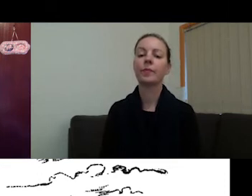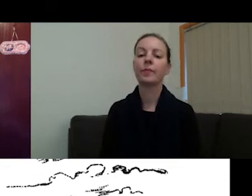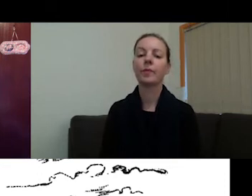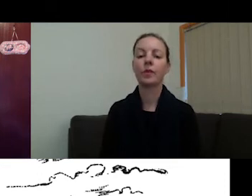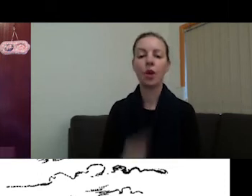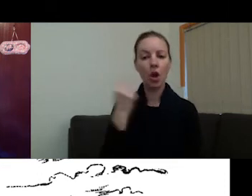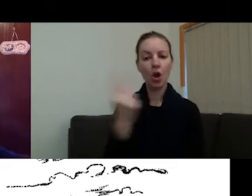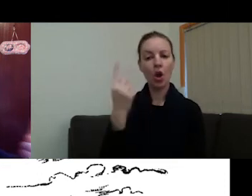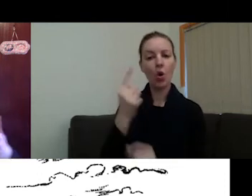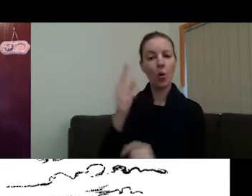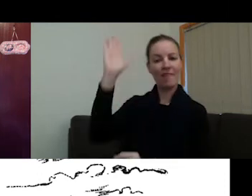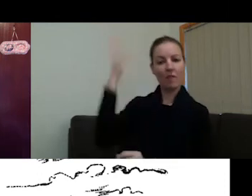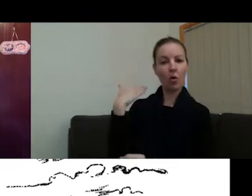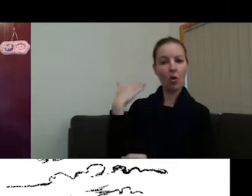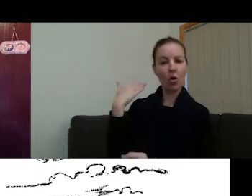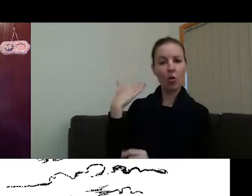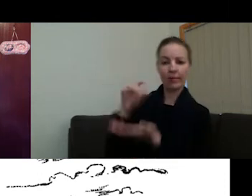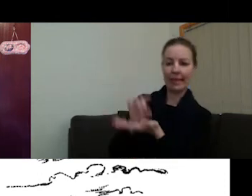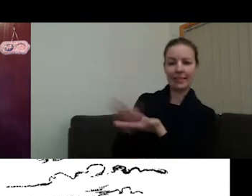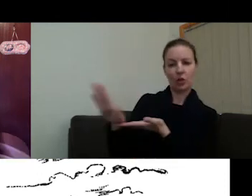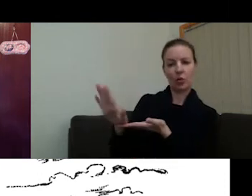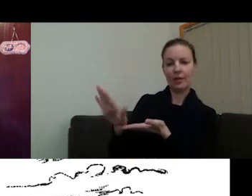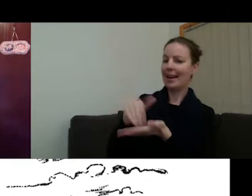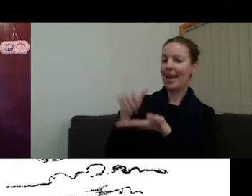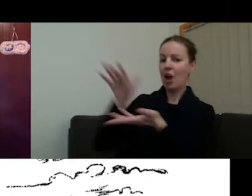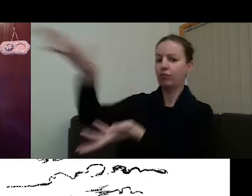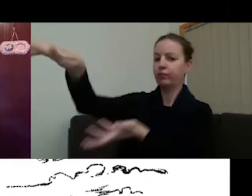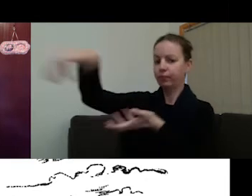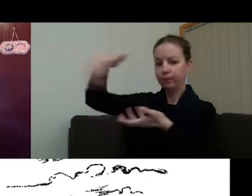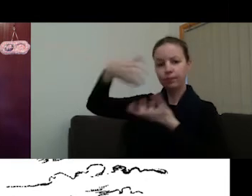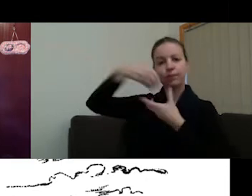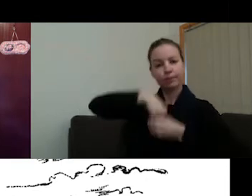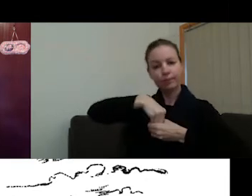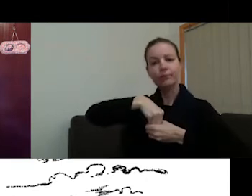excluded in to our organisations or systems that are just as racist,